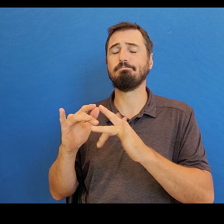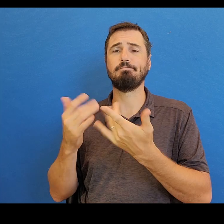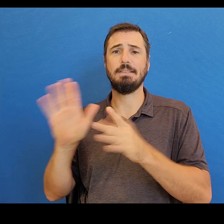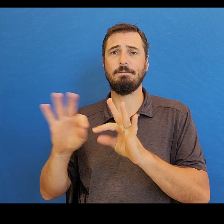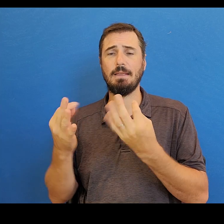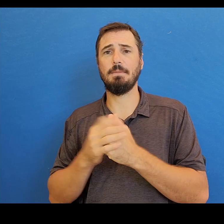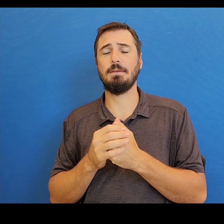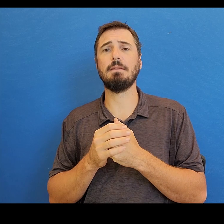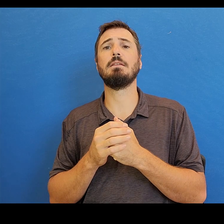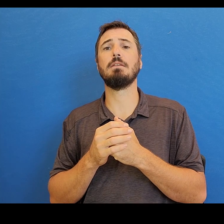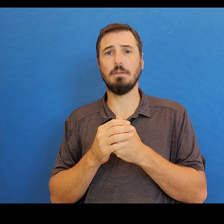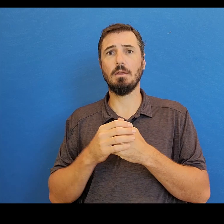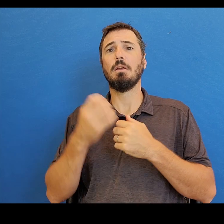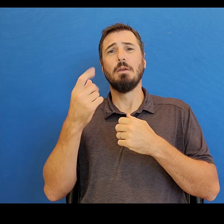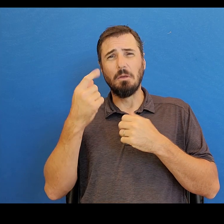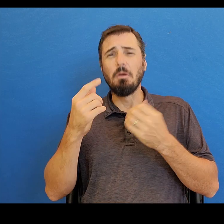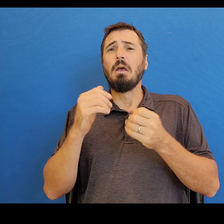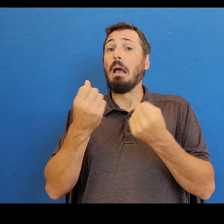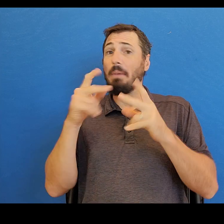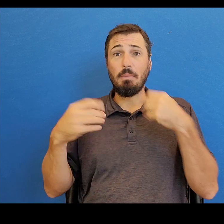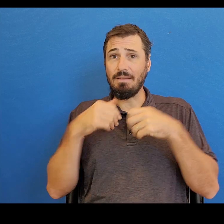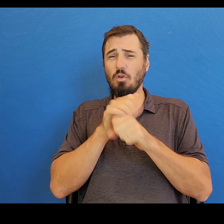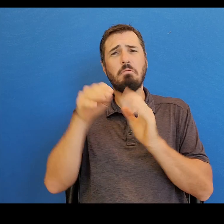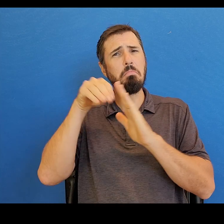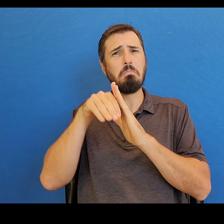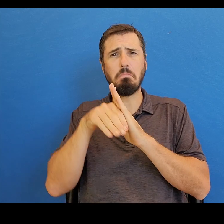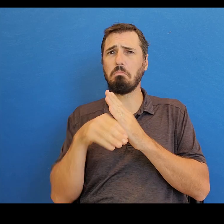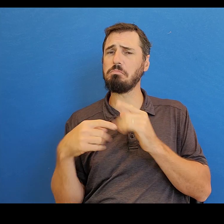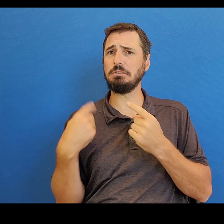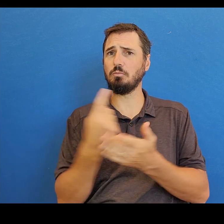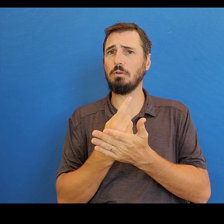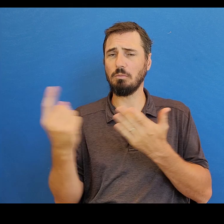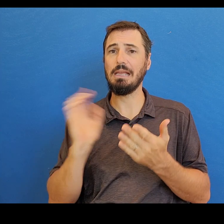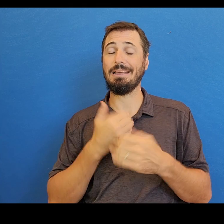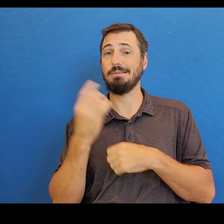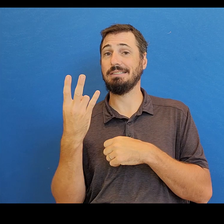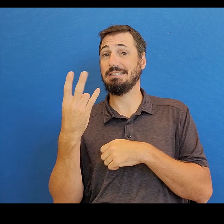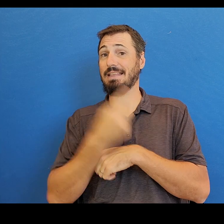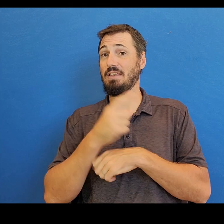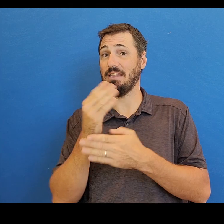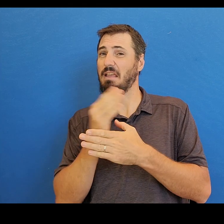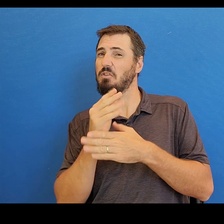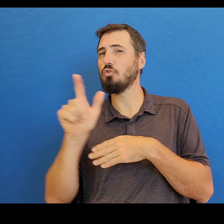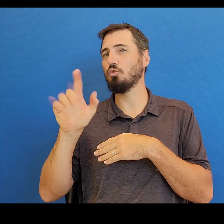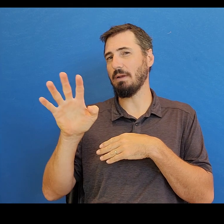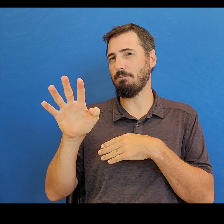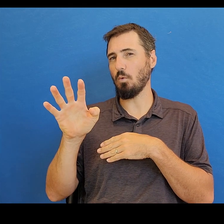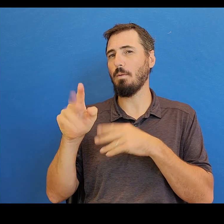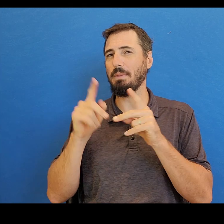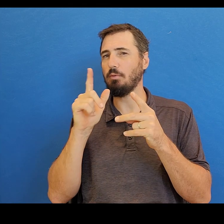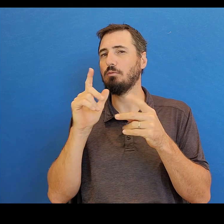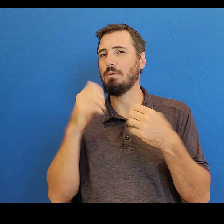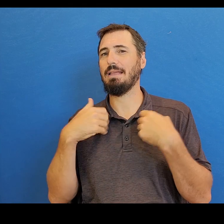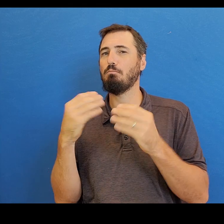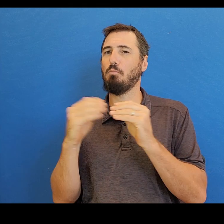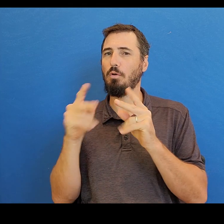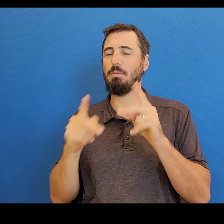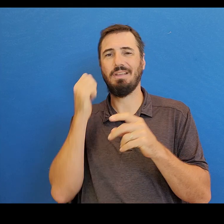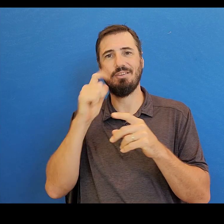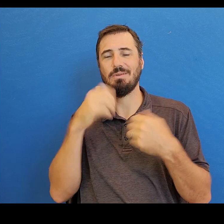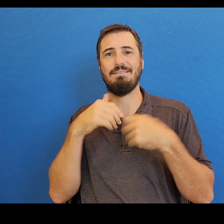Case counts came down slightly here and statewide over the past week. Kaua‘i’s seven-day average is at 24 cases a day, down from 27 cases last week.